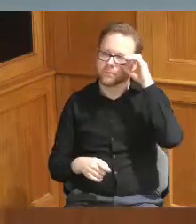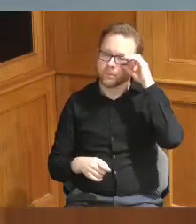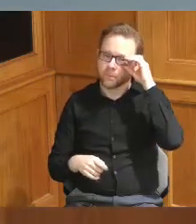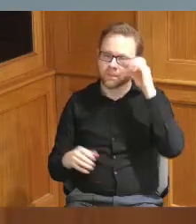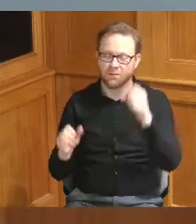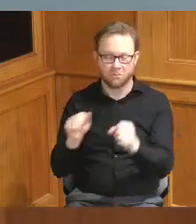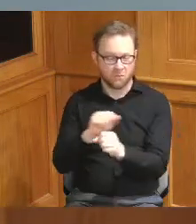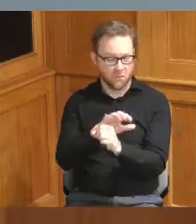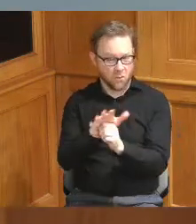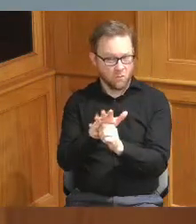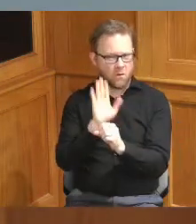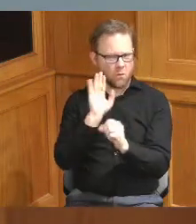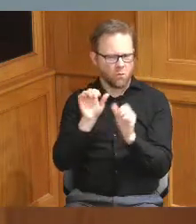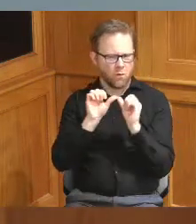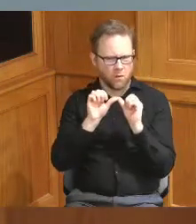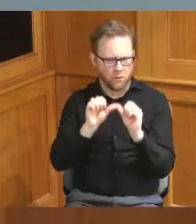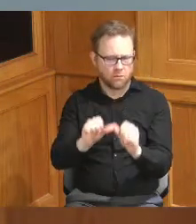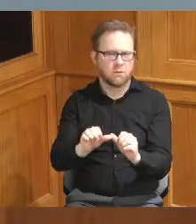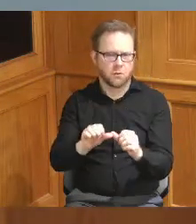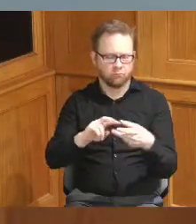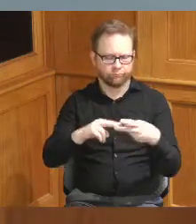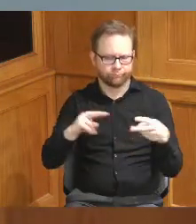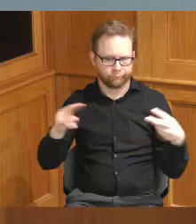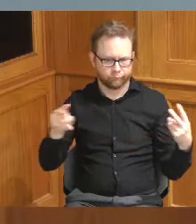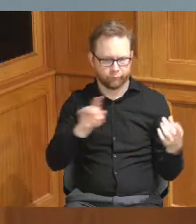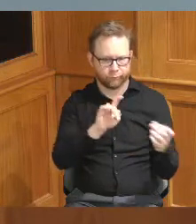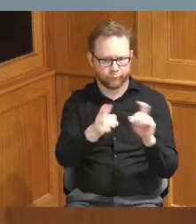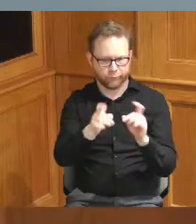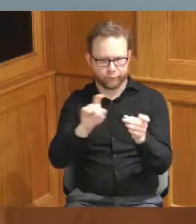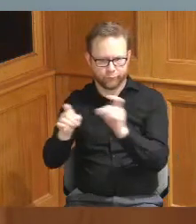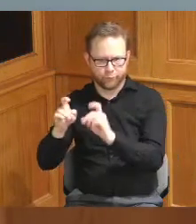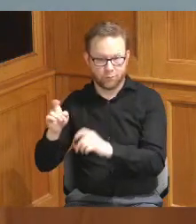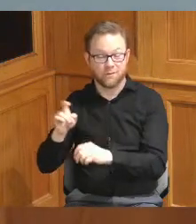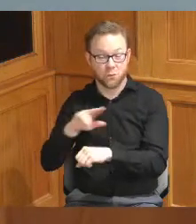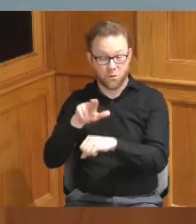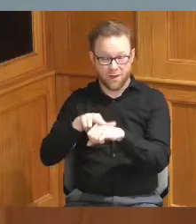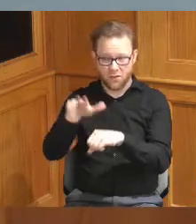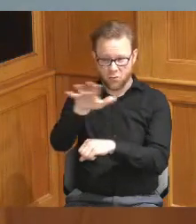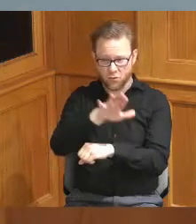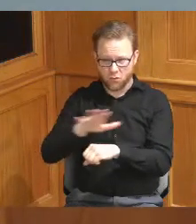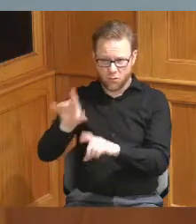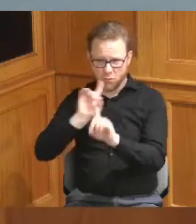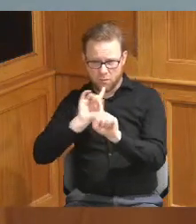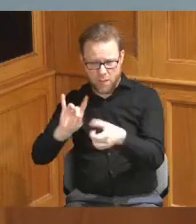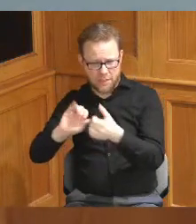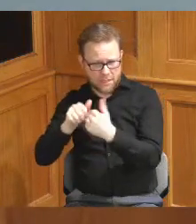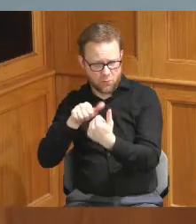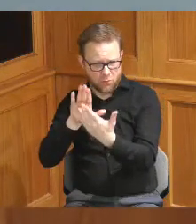will continue to involve including the national response I think I don't have a crystal ball to